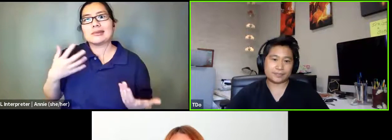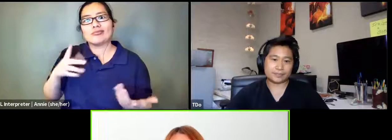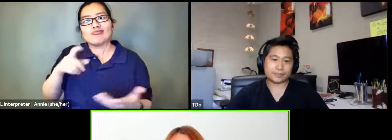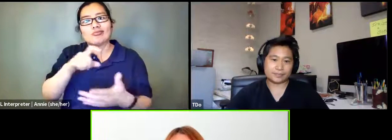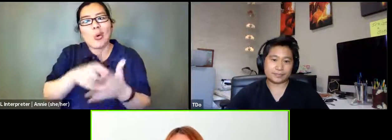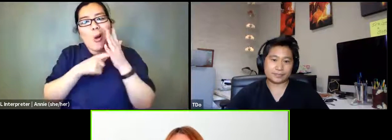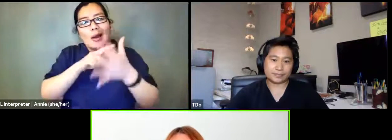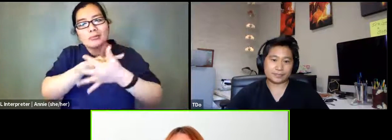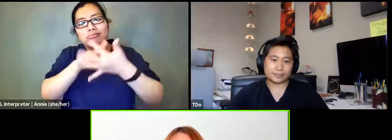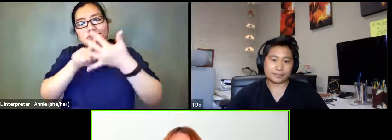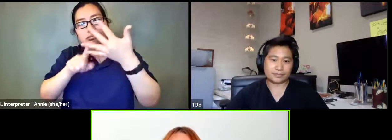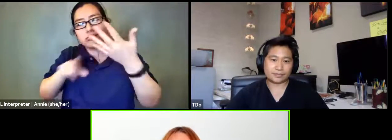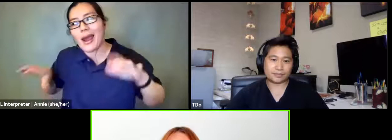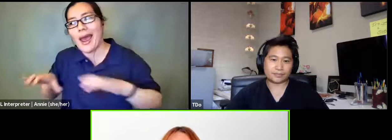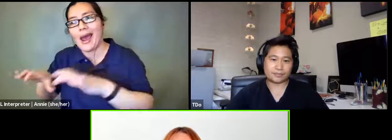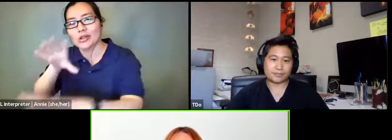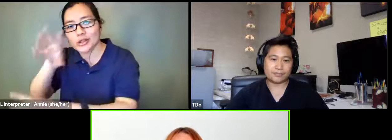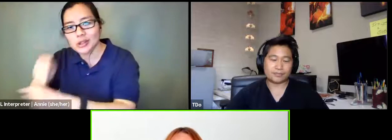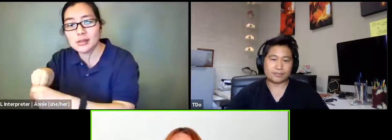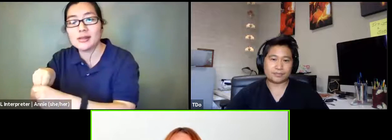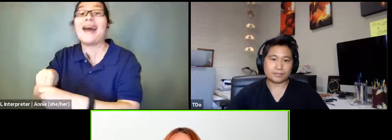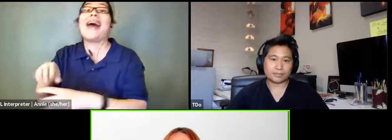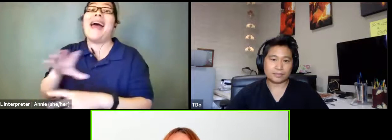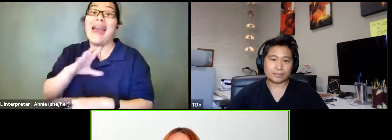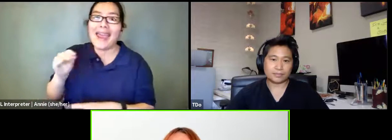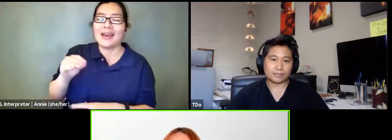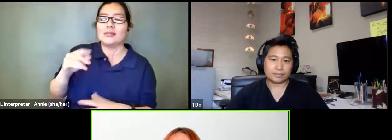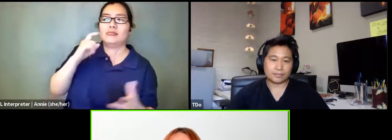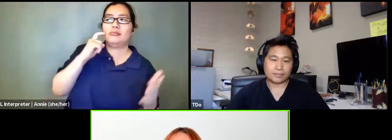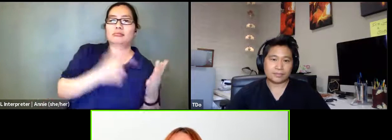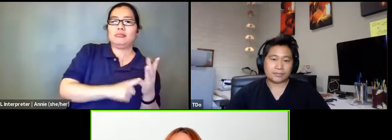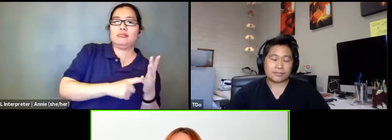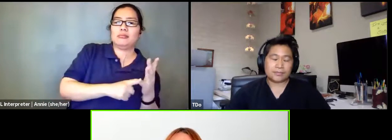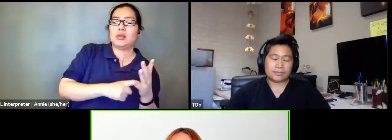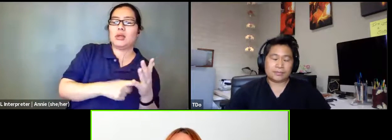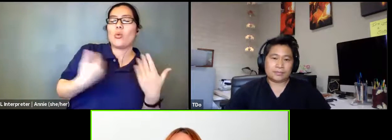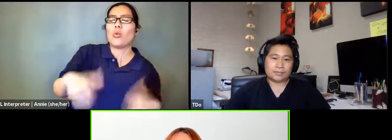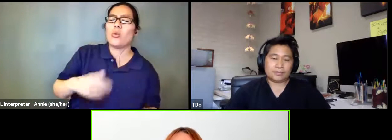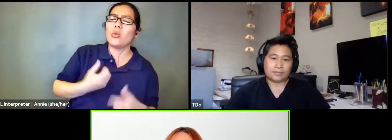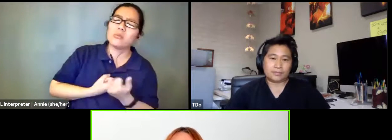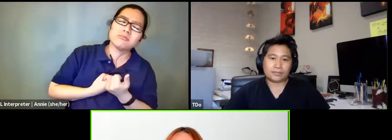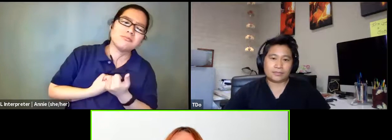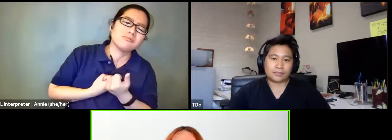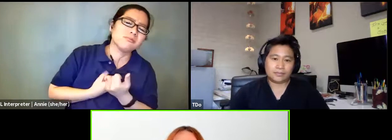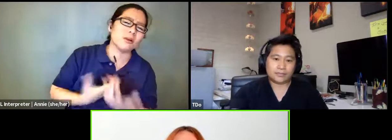Yeah, that makes sense. When we retell